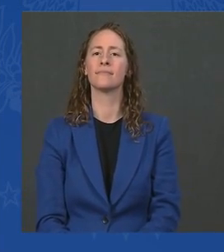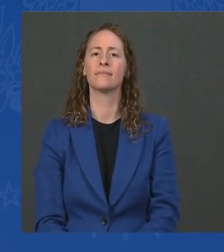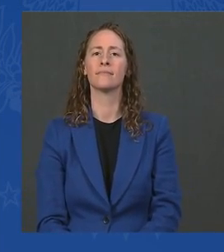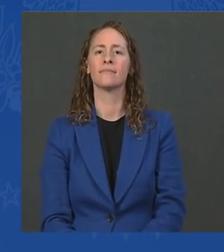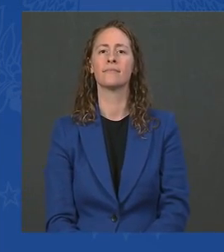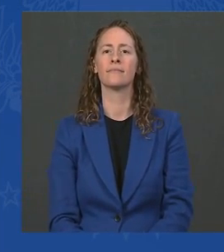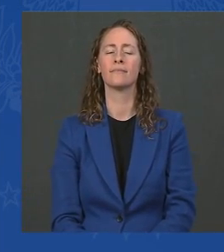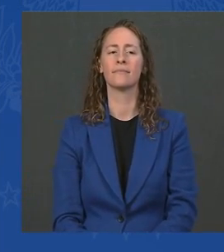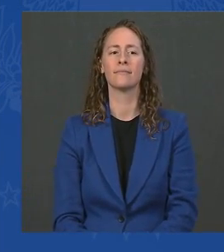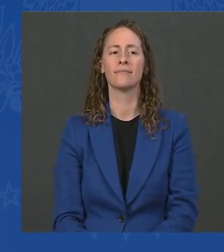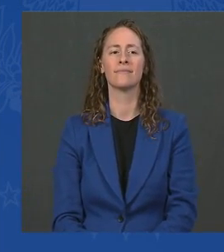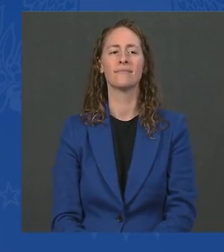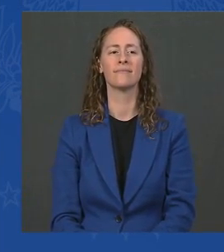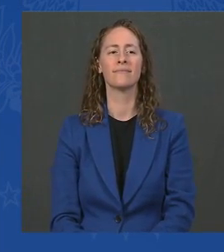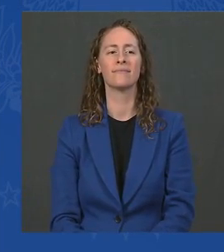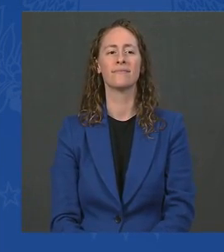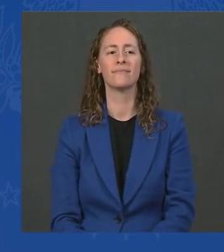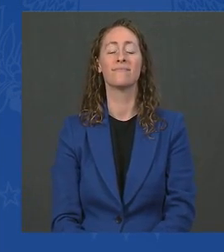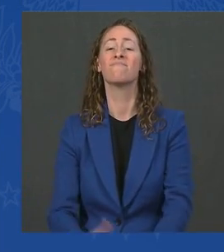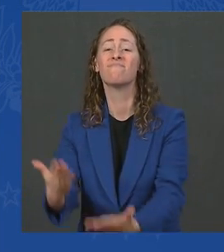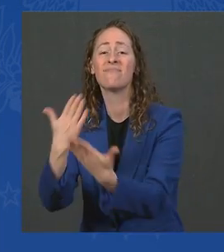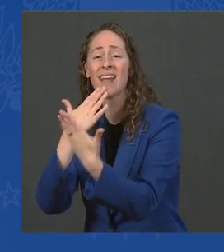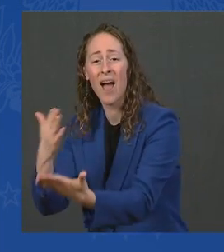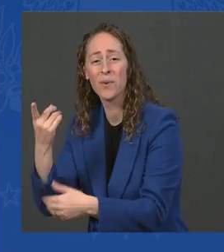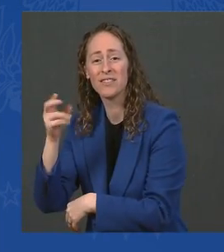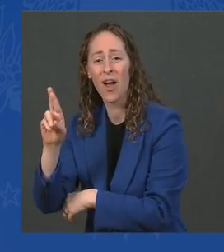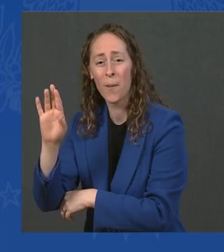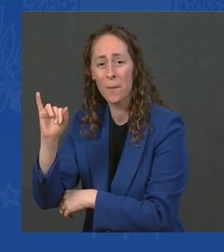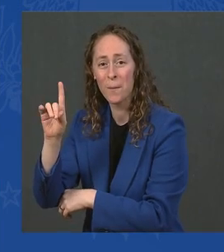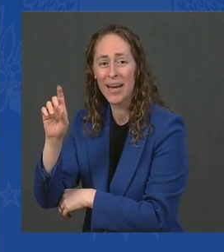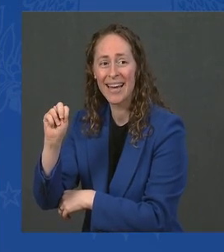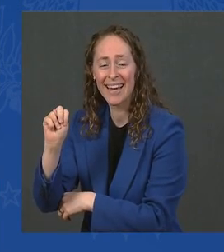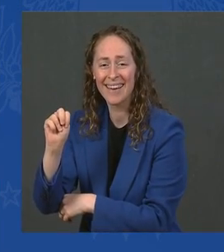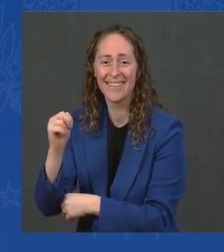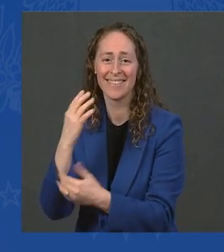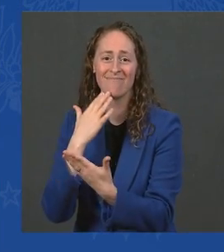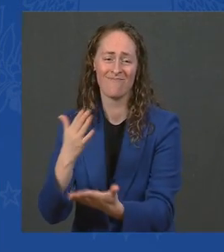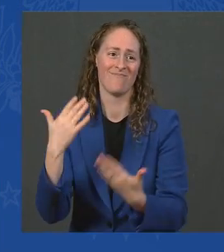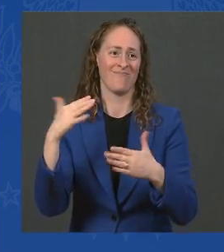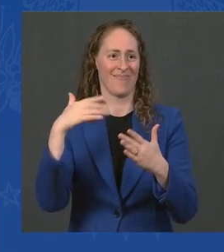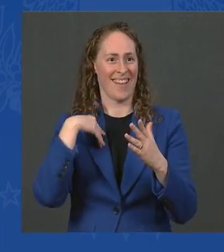Mr. Pool: Thank you, Dr. Biden. What an amazing honor it is to be introduced by the First Lady of the United States.